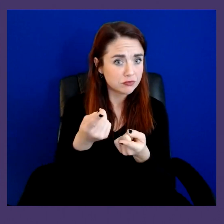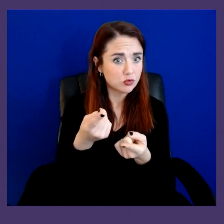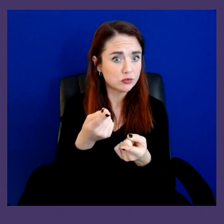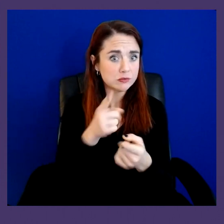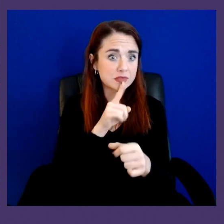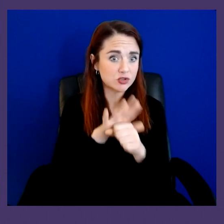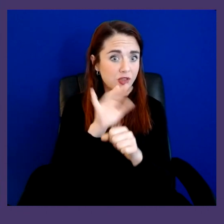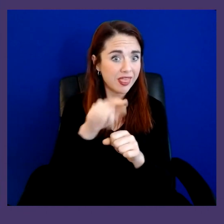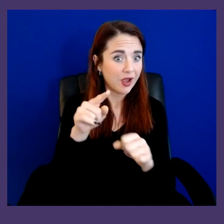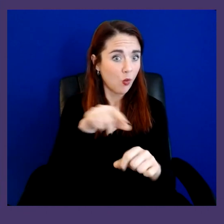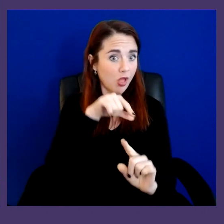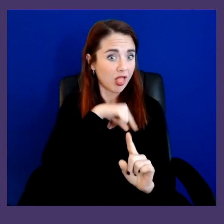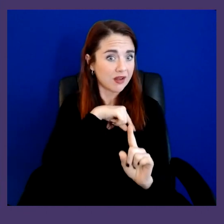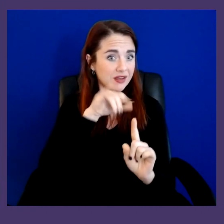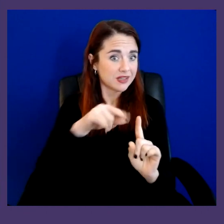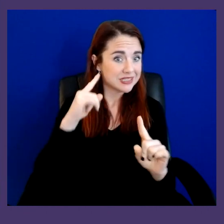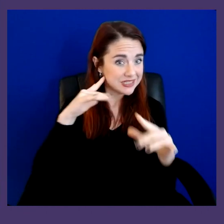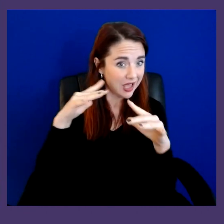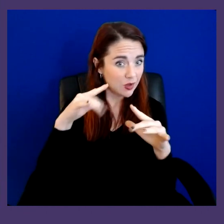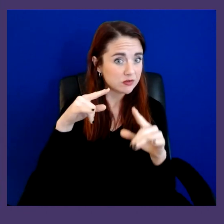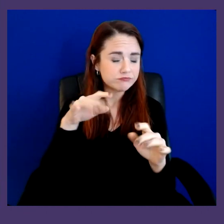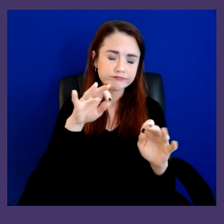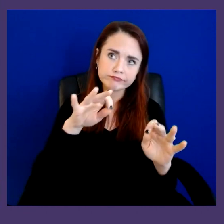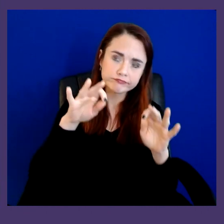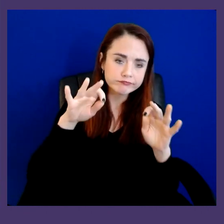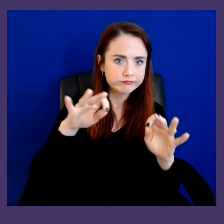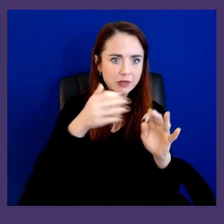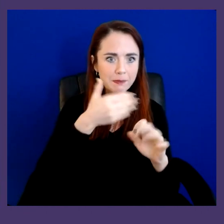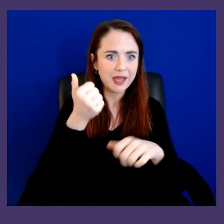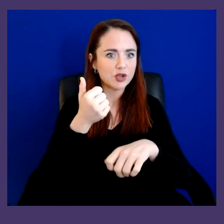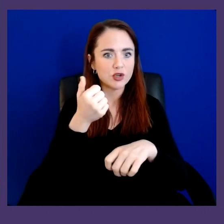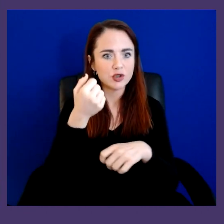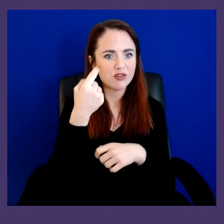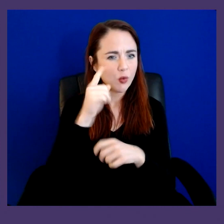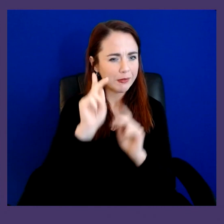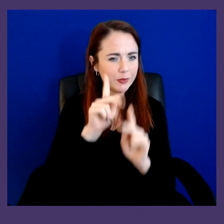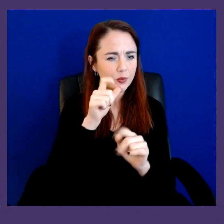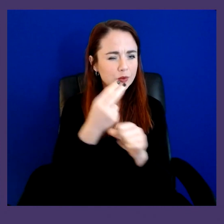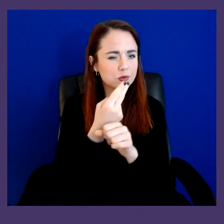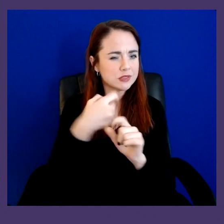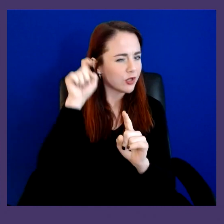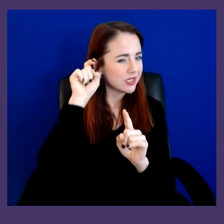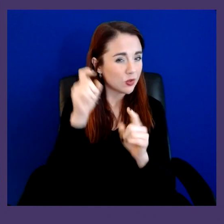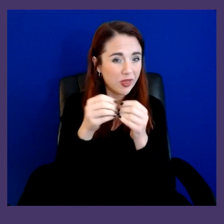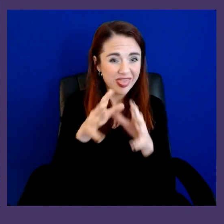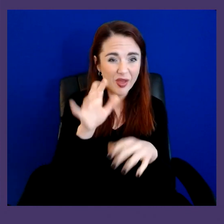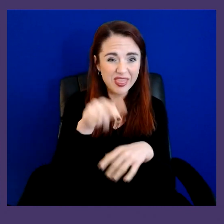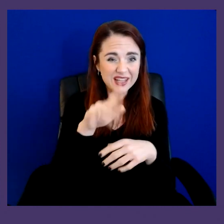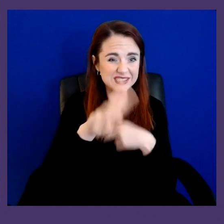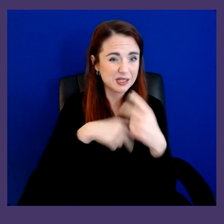better for people with hearing aids. Without these kinds of connections, we wouldn't be able to get these things to work,